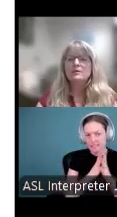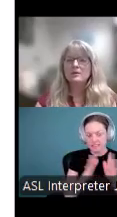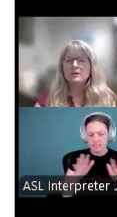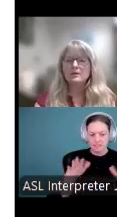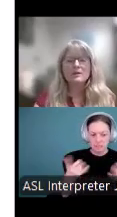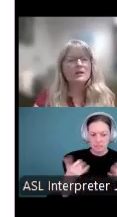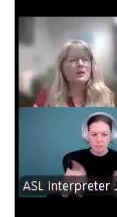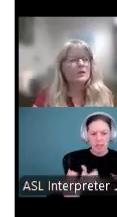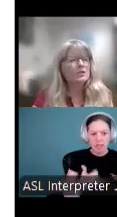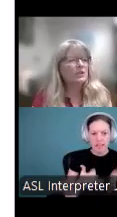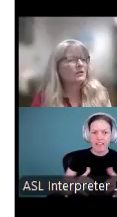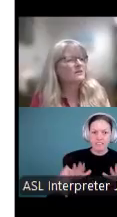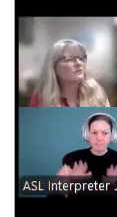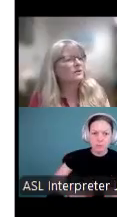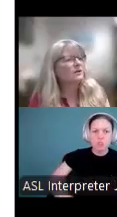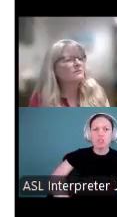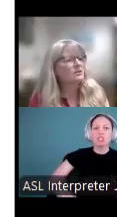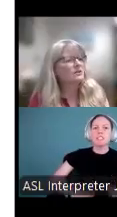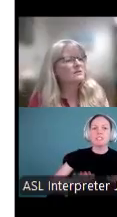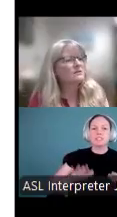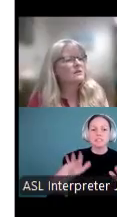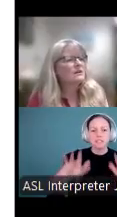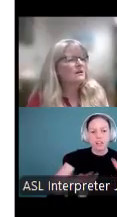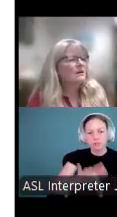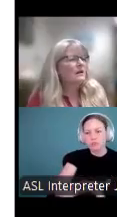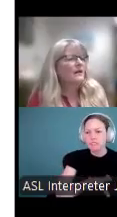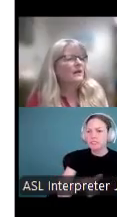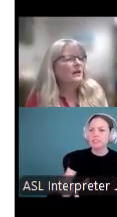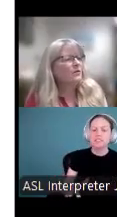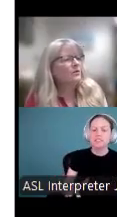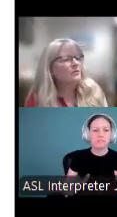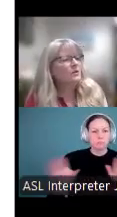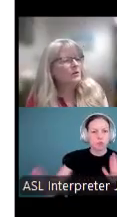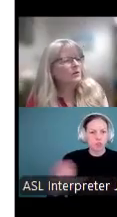floor and pushing on different objects, and then oral motor